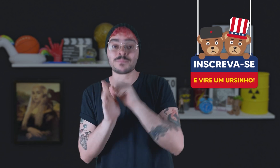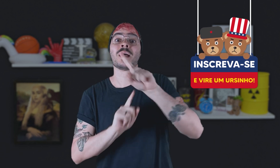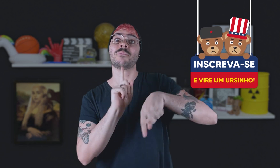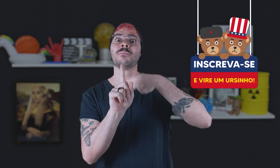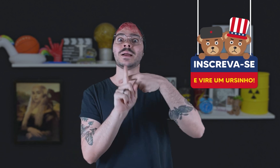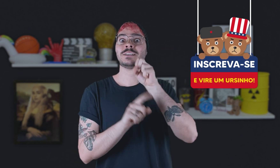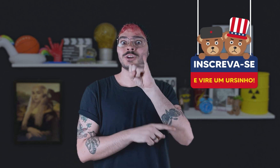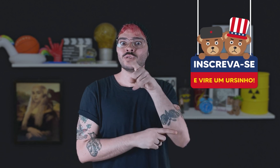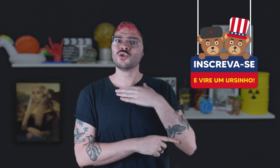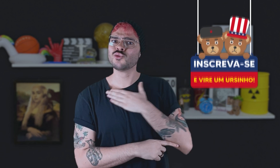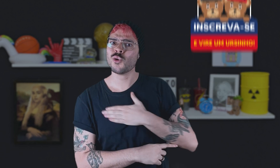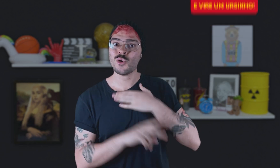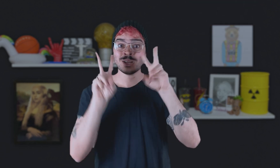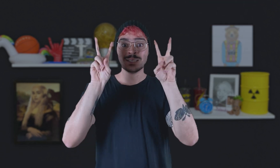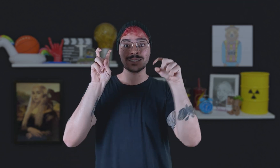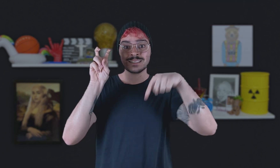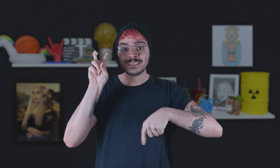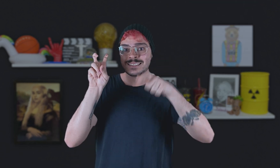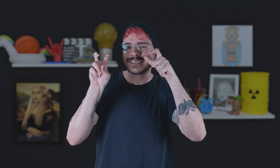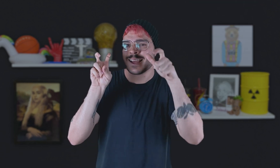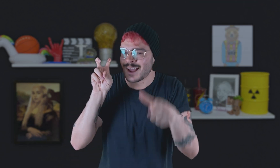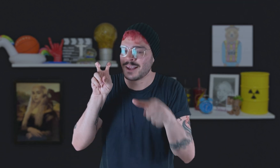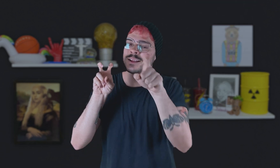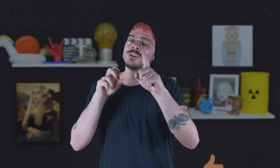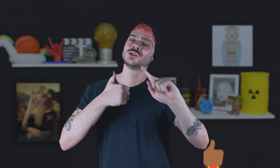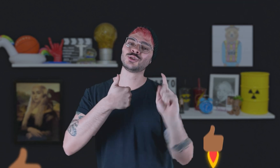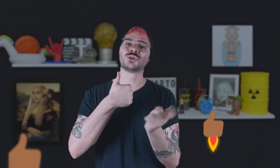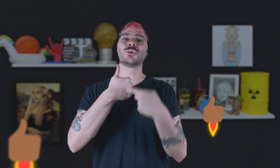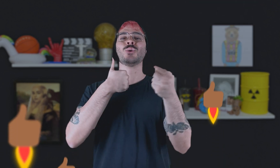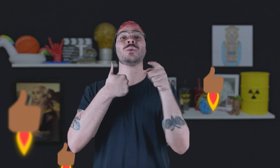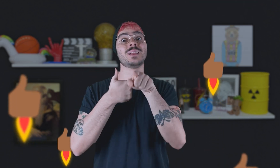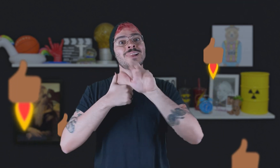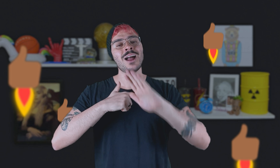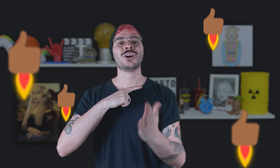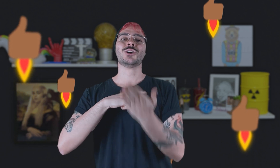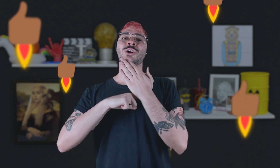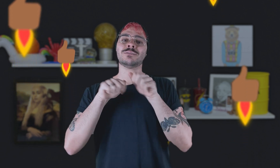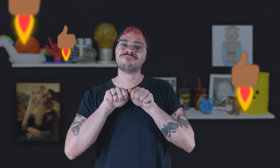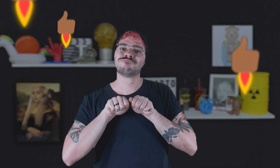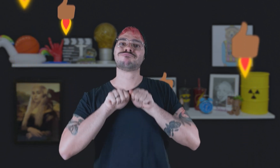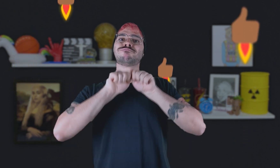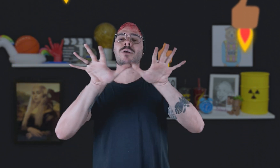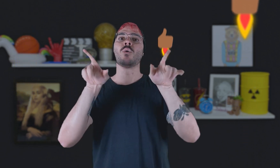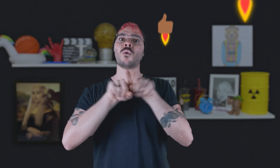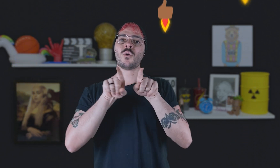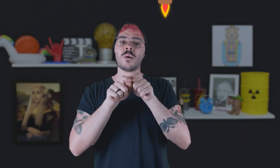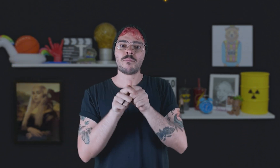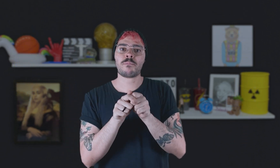And if you're enjoying this theme, give it a like! This will help increase the engagement of this video